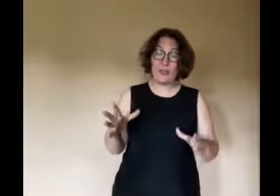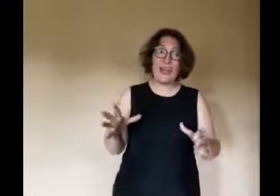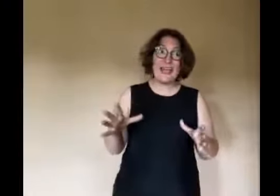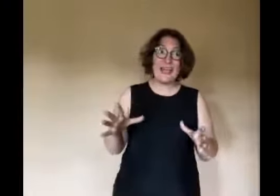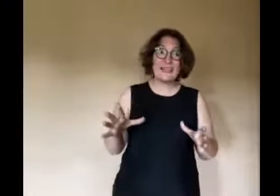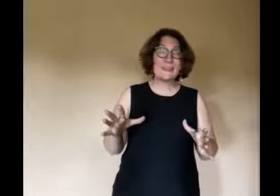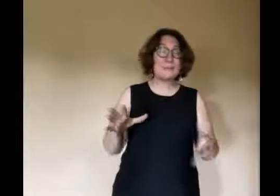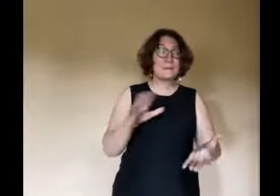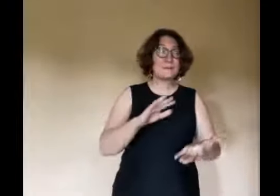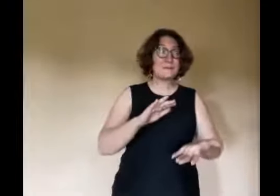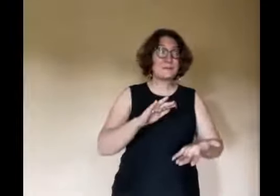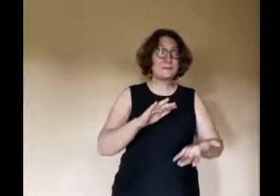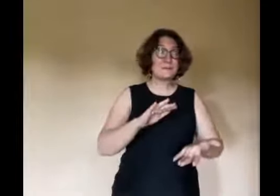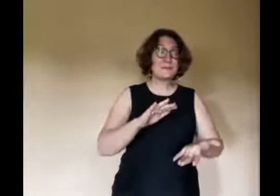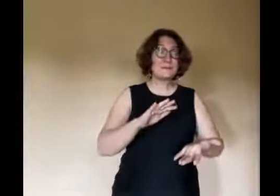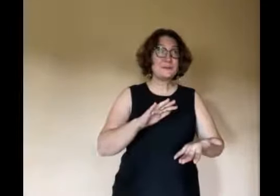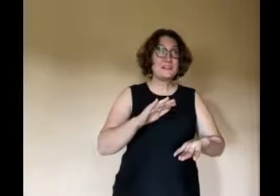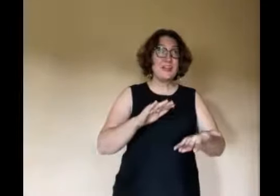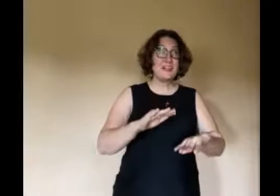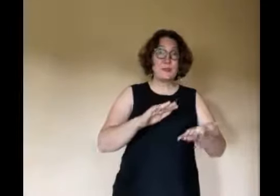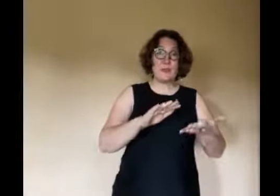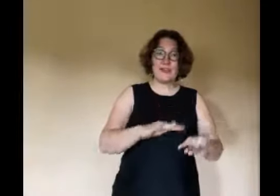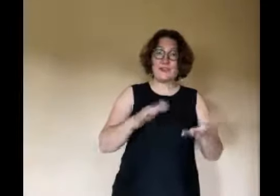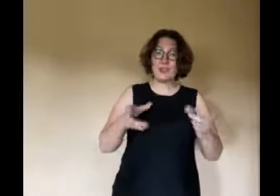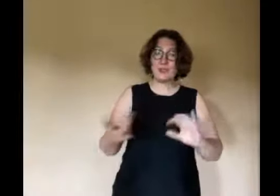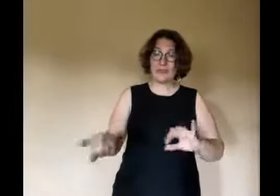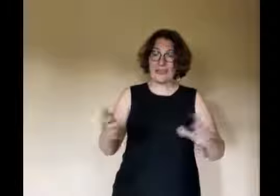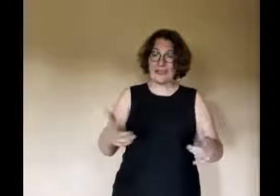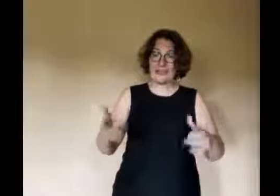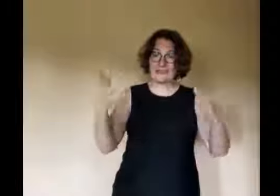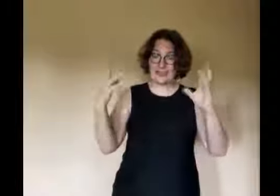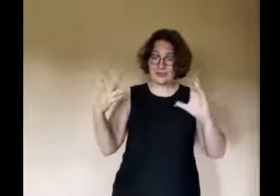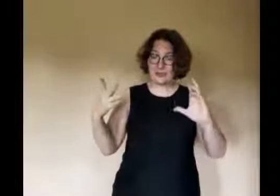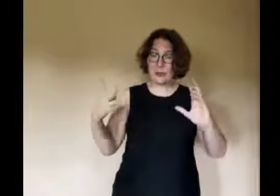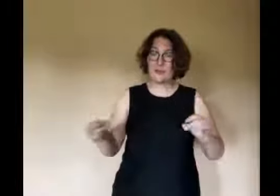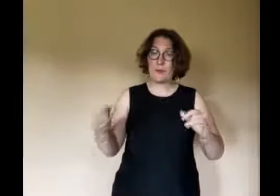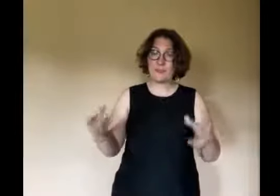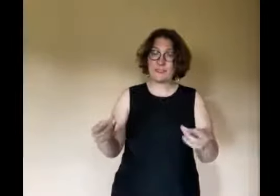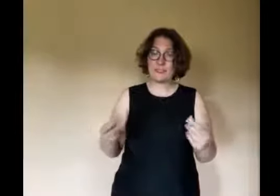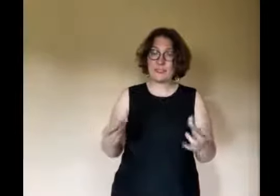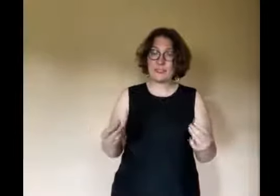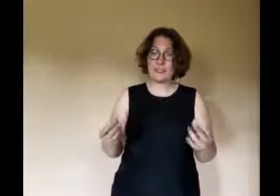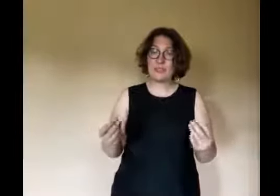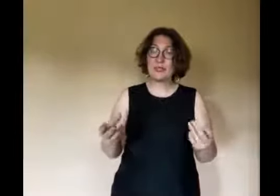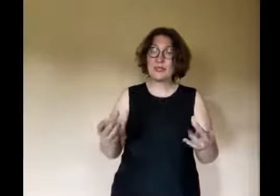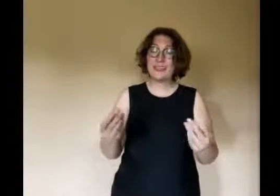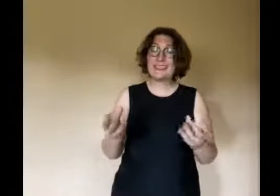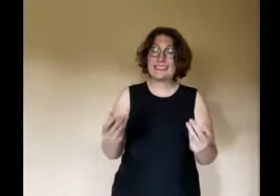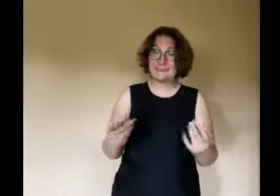13:29 I know we all have a similar 13:31 report. Now she wants to put it in.